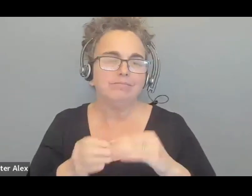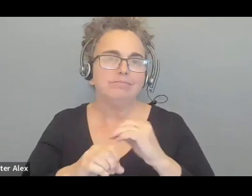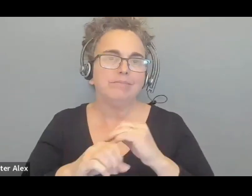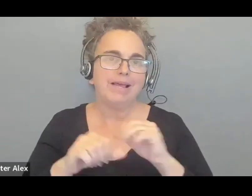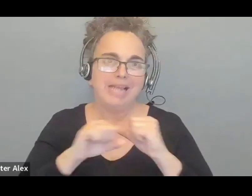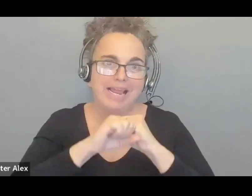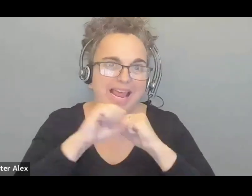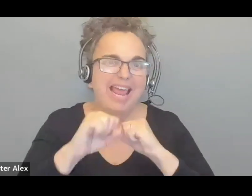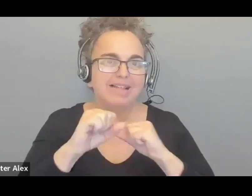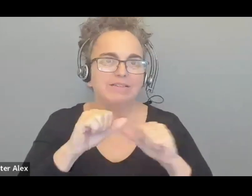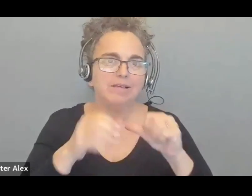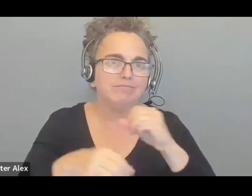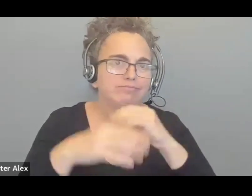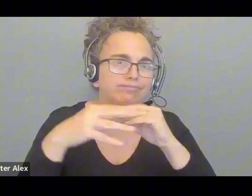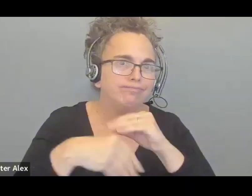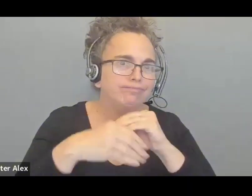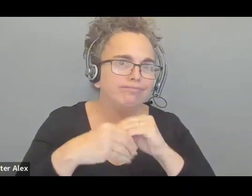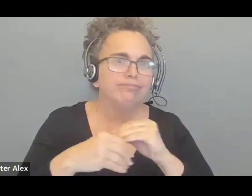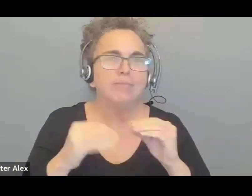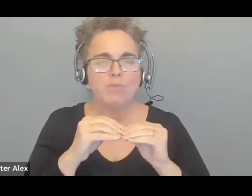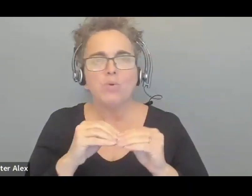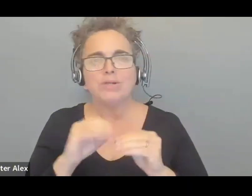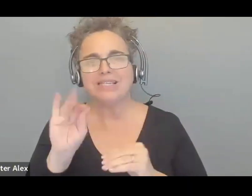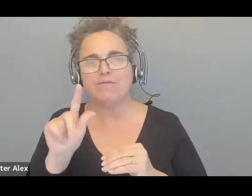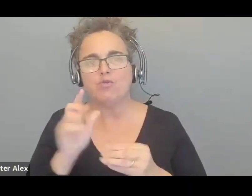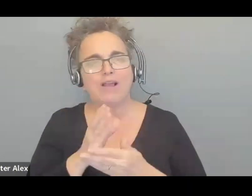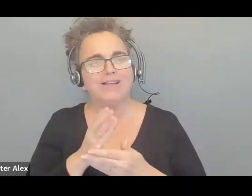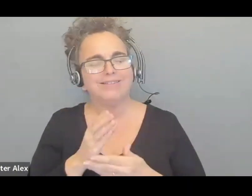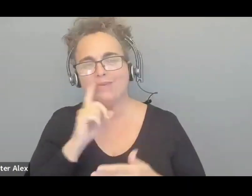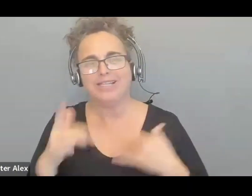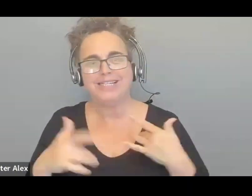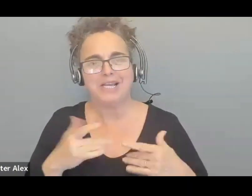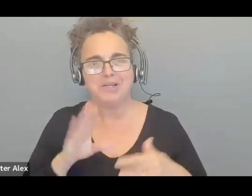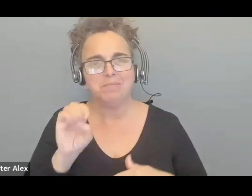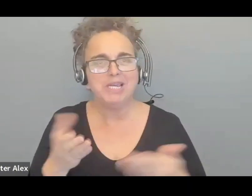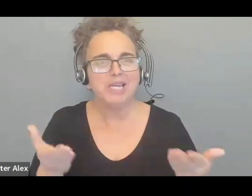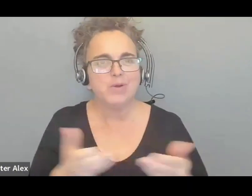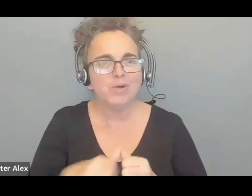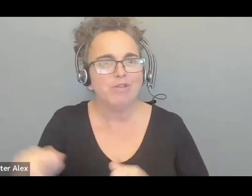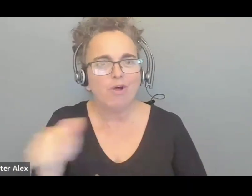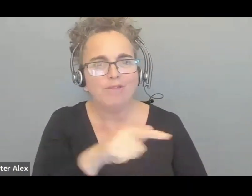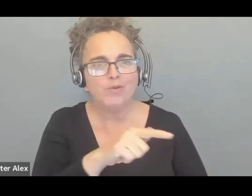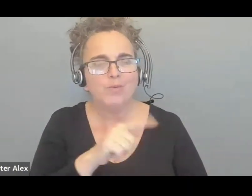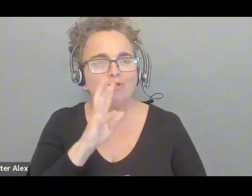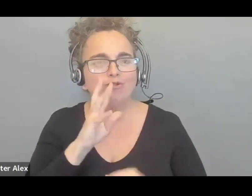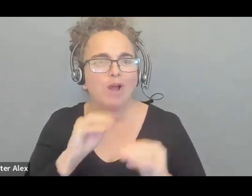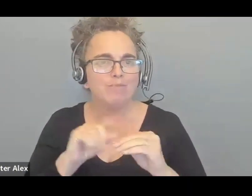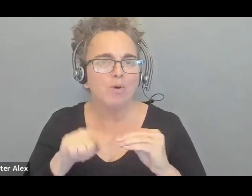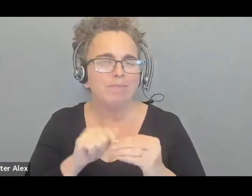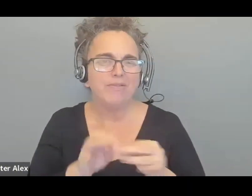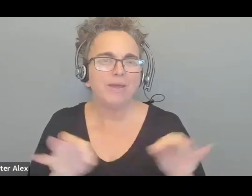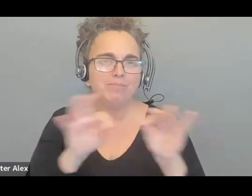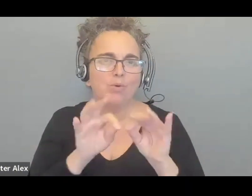So I'm really excited to be here on this panel with all of you today to talk more about the importance of accessibility.